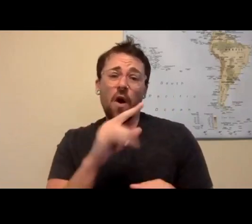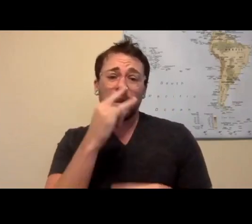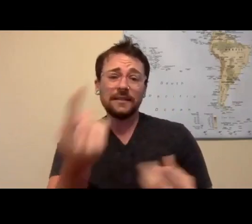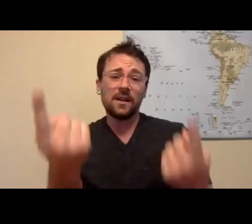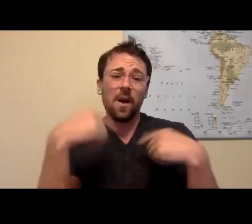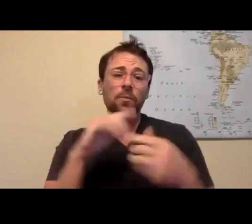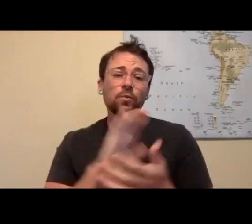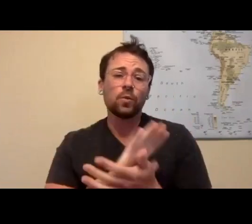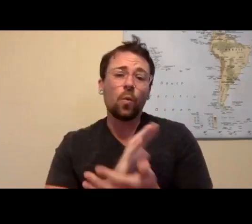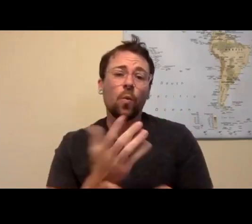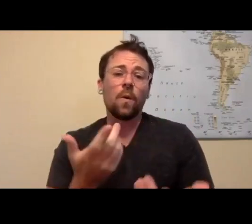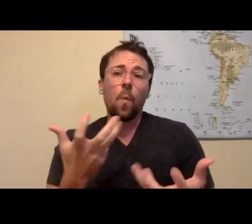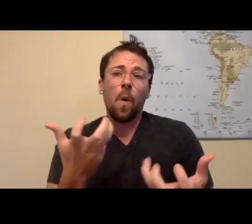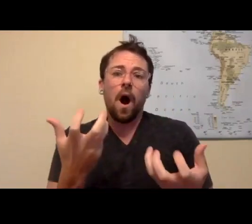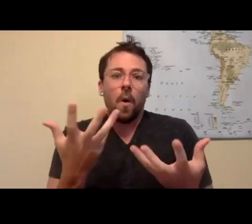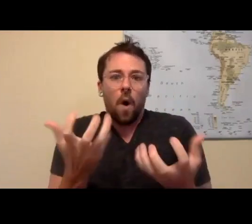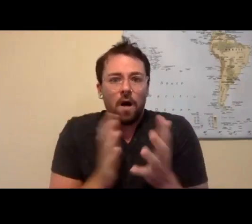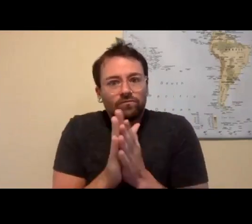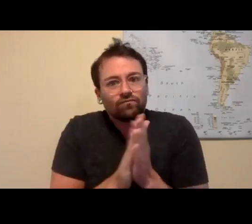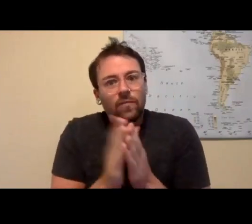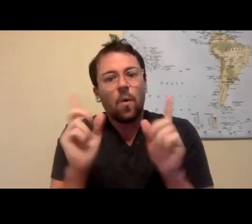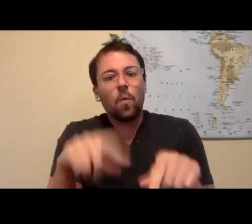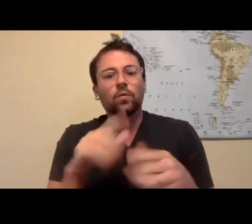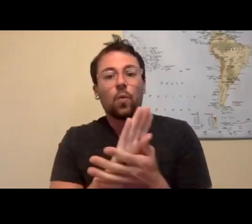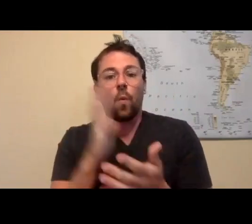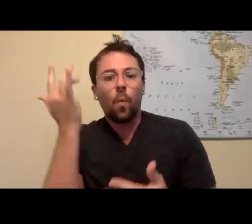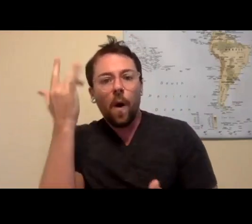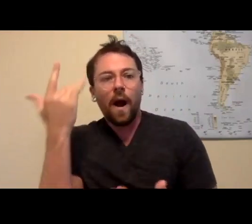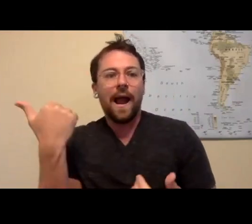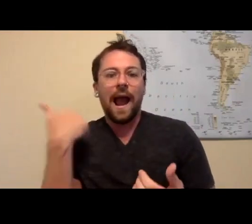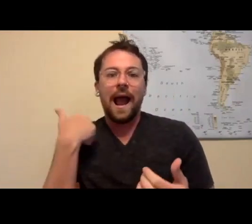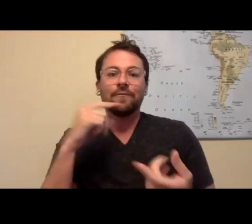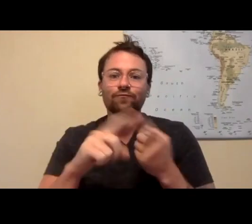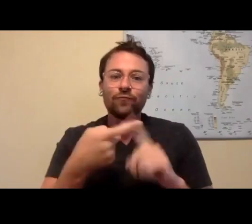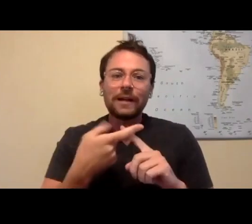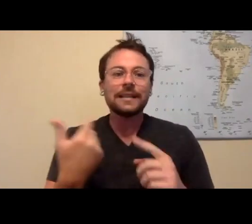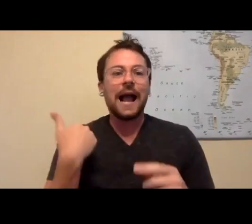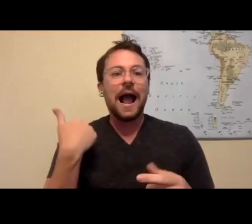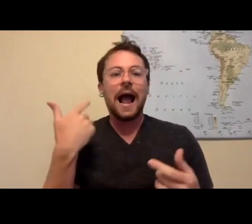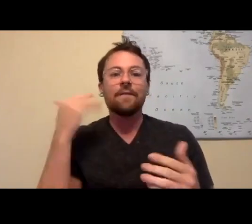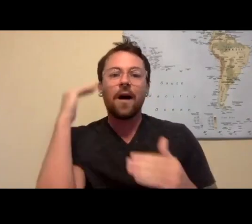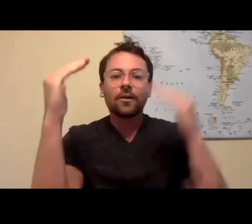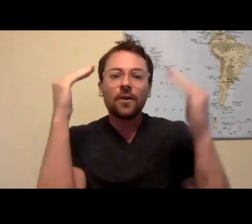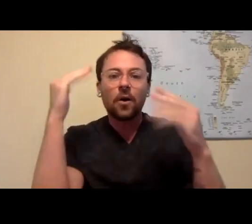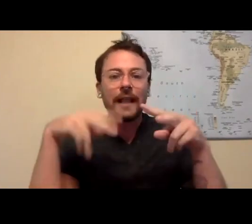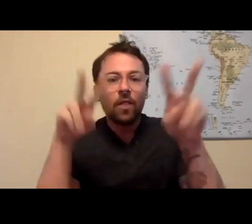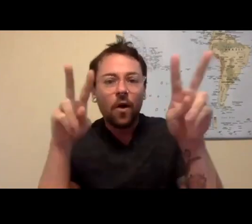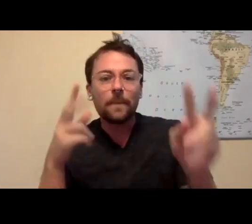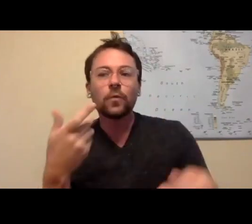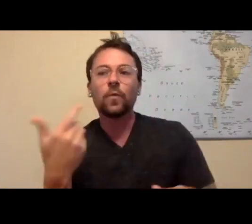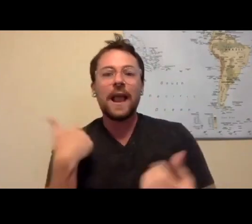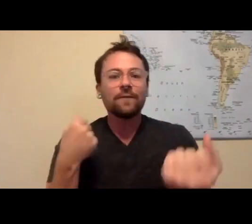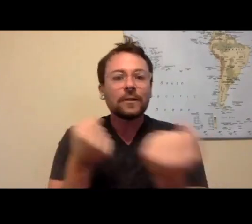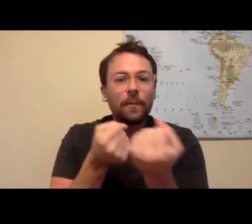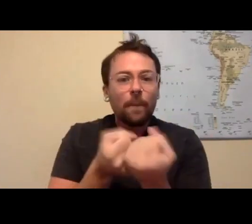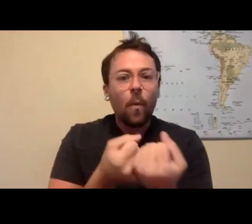Because we know they're not going to get them at home. When students come to school, they want to be motivated to learn and motivate today have